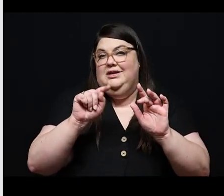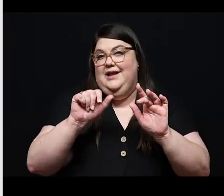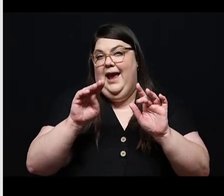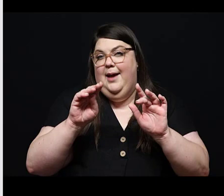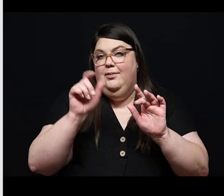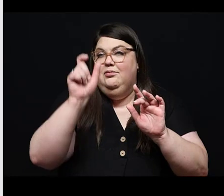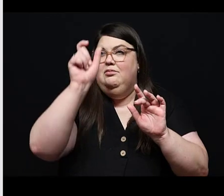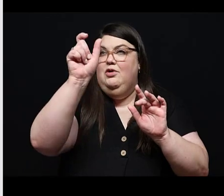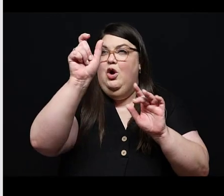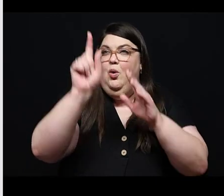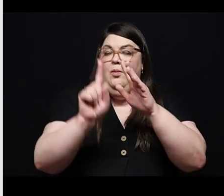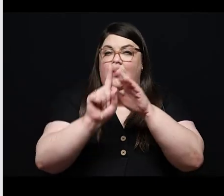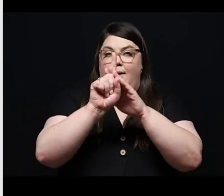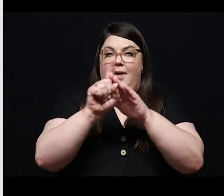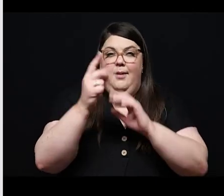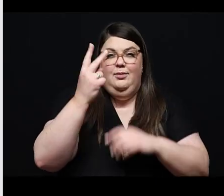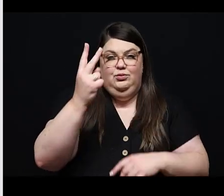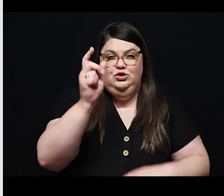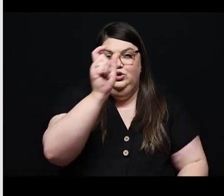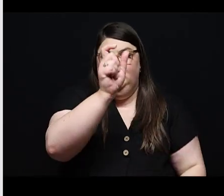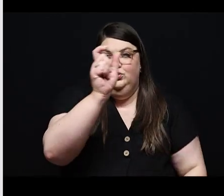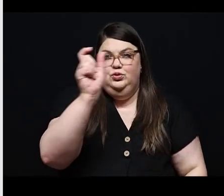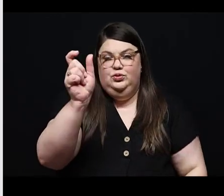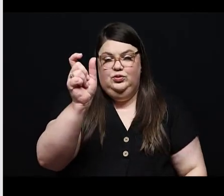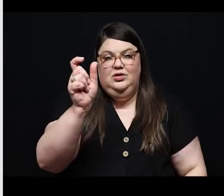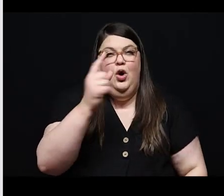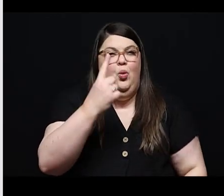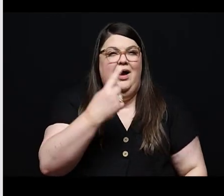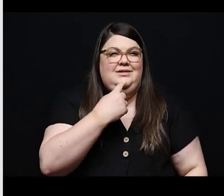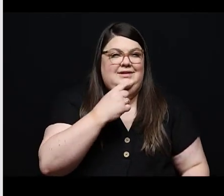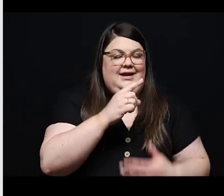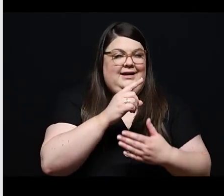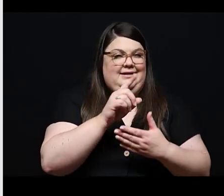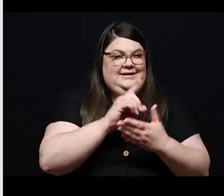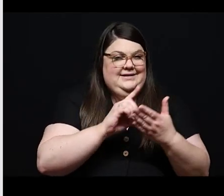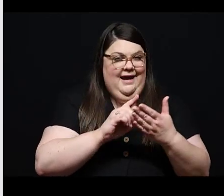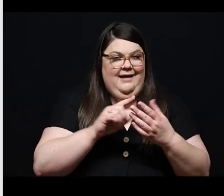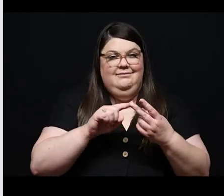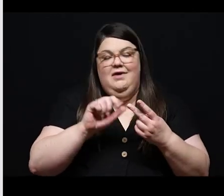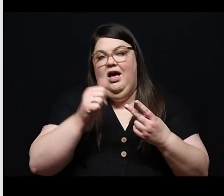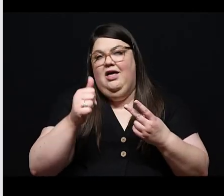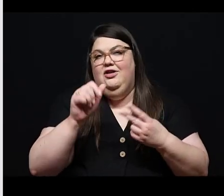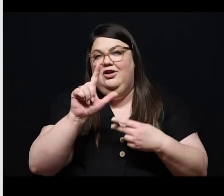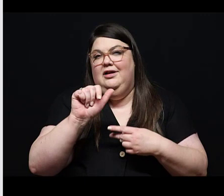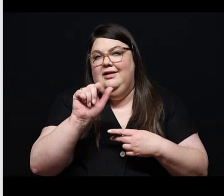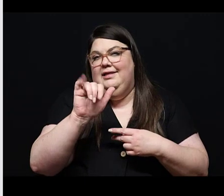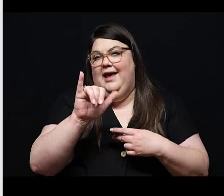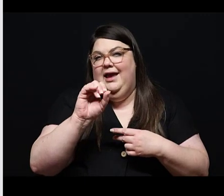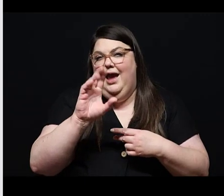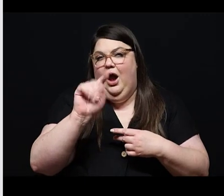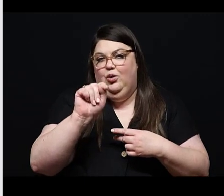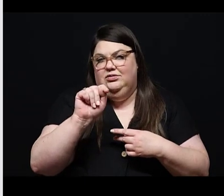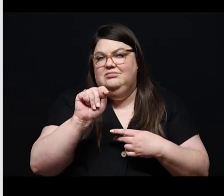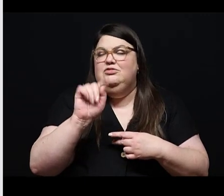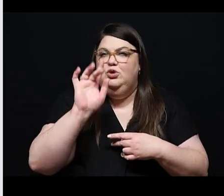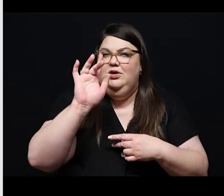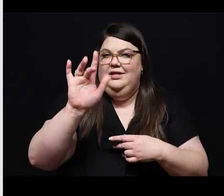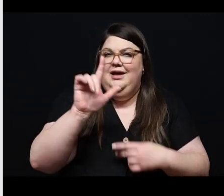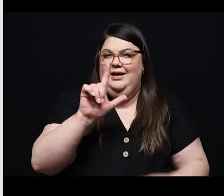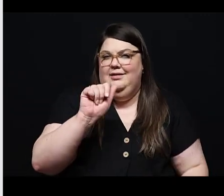bar with two subtabs: table design and layout. In the tables tool tab, select the subtab- Layout.